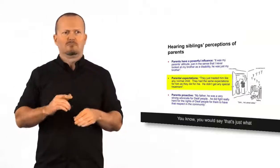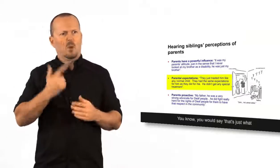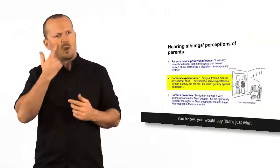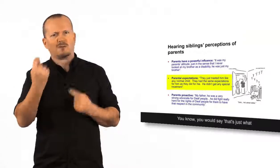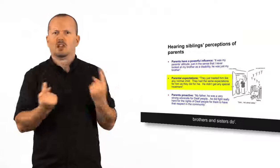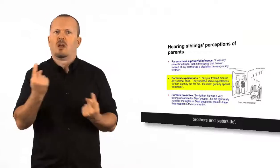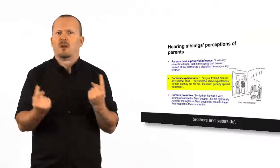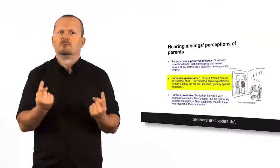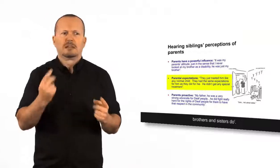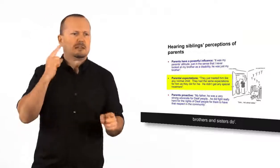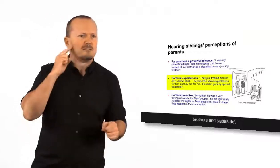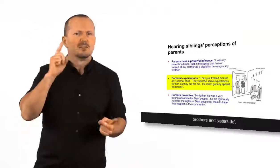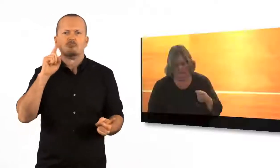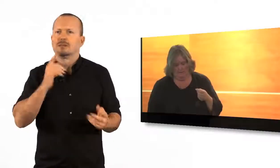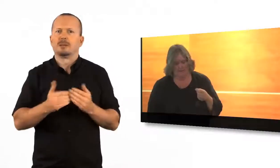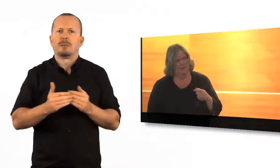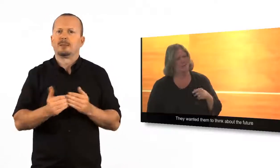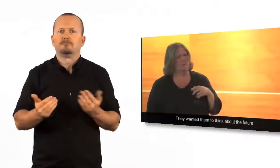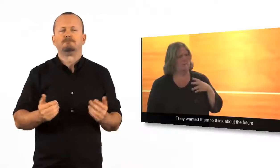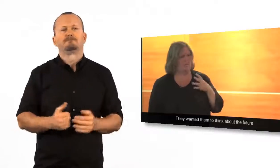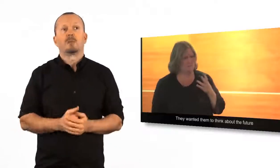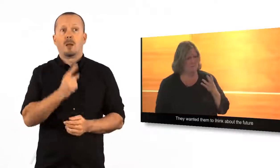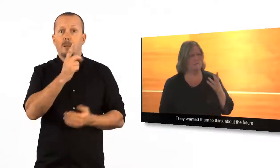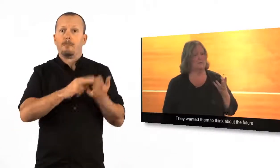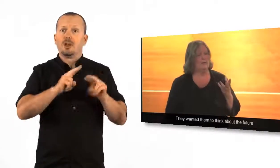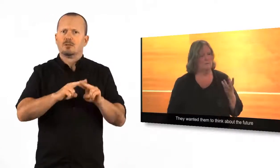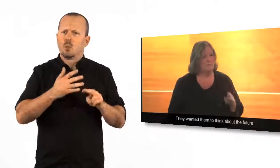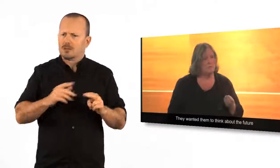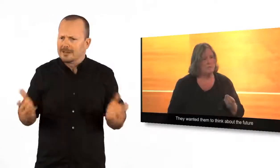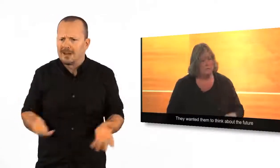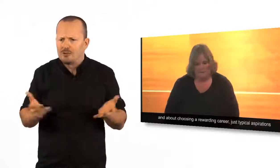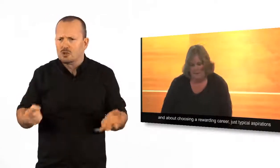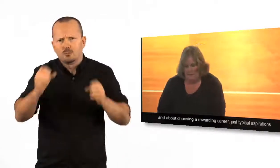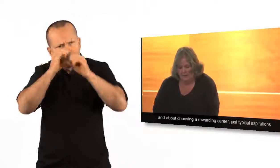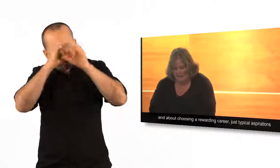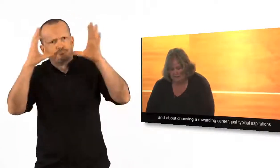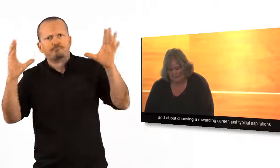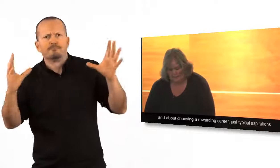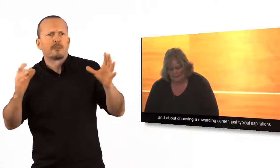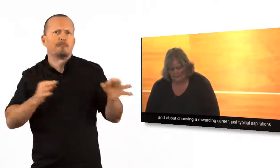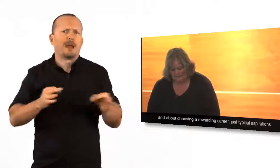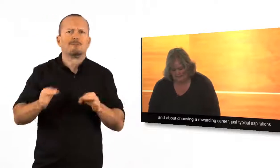it’s just what brothers and sisters do. They wanted them to think about the future